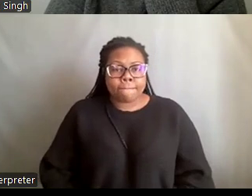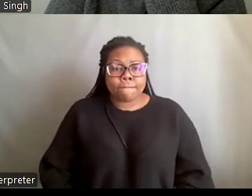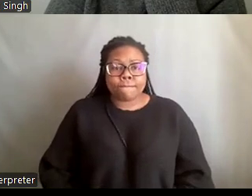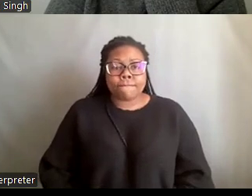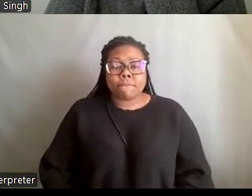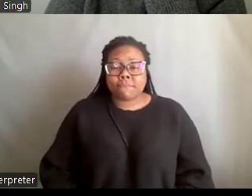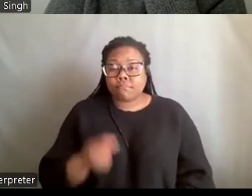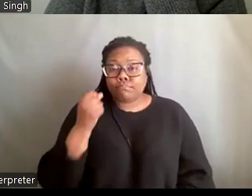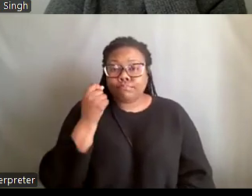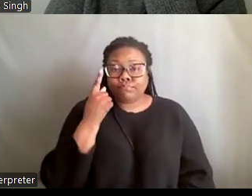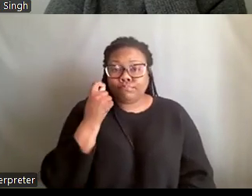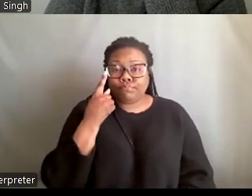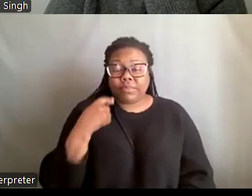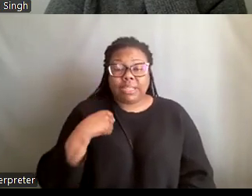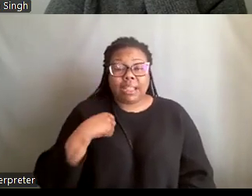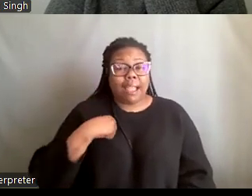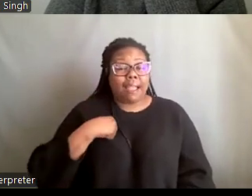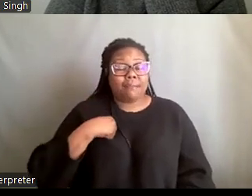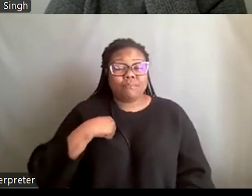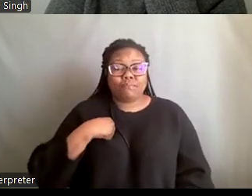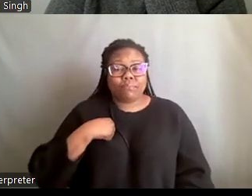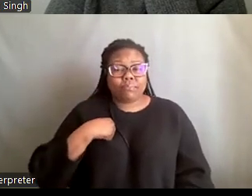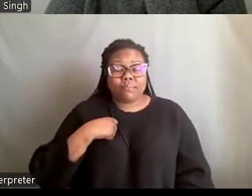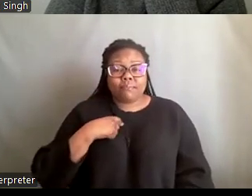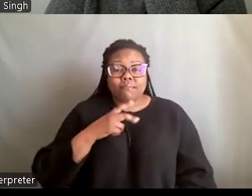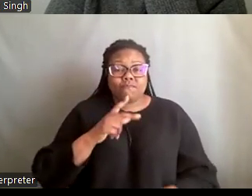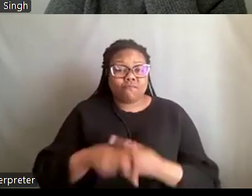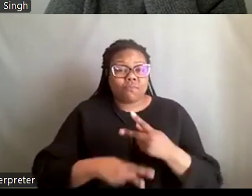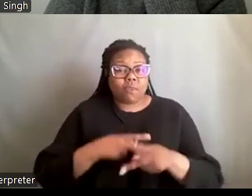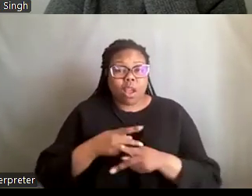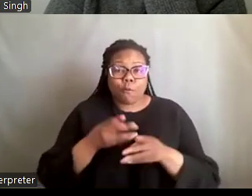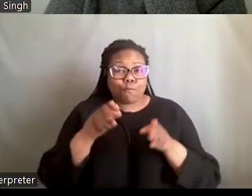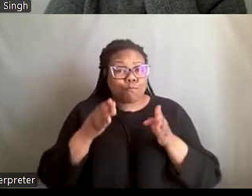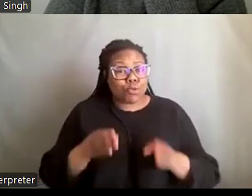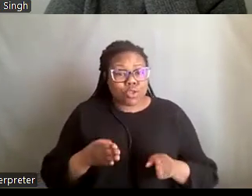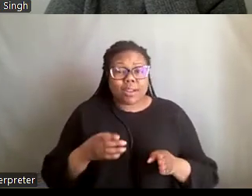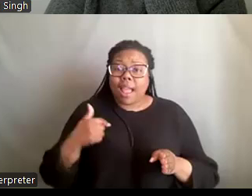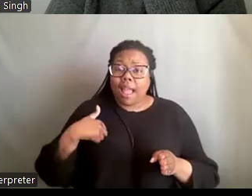But we can't -- look, I'm one of those folks